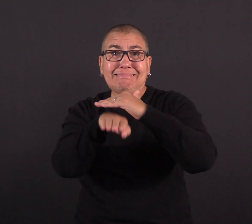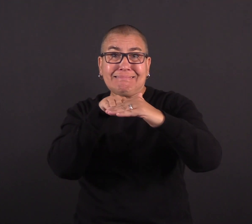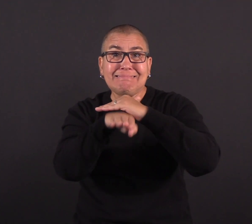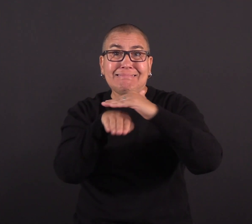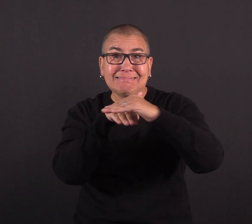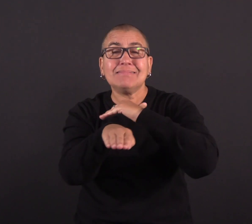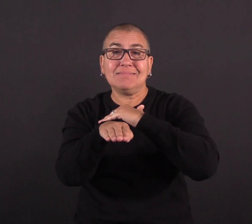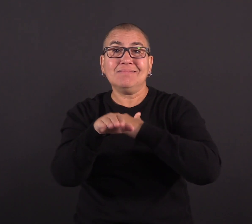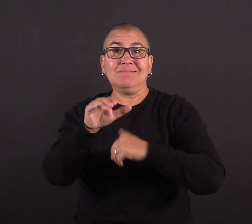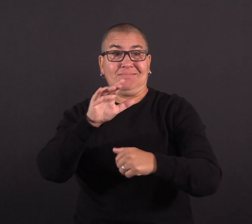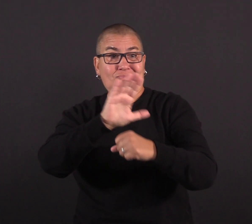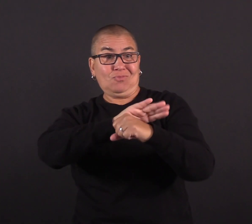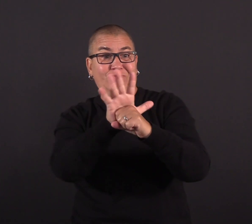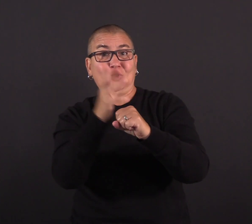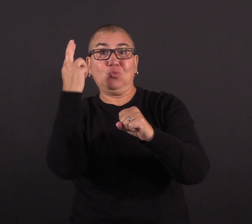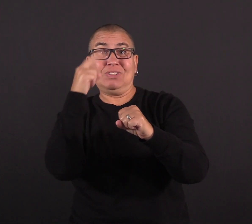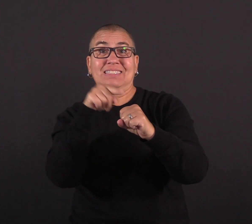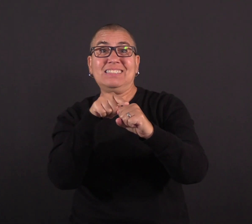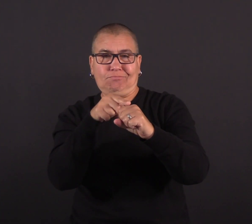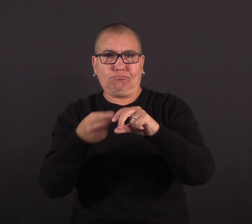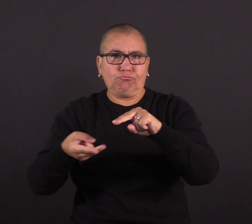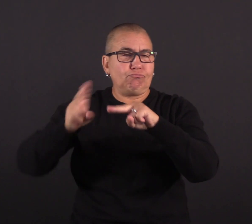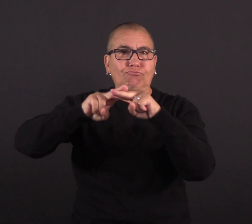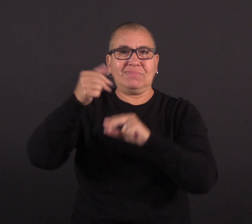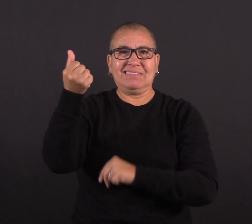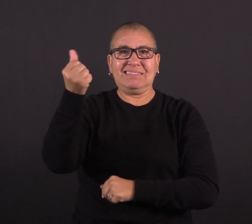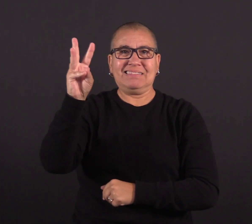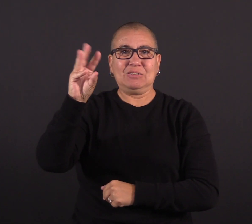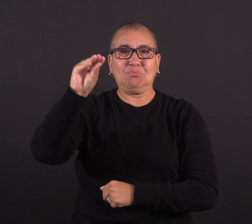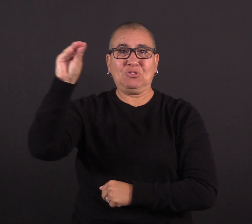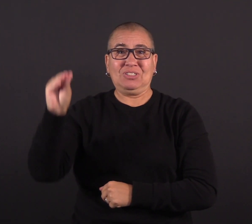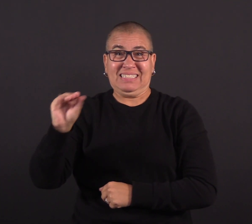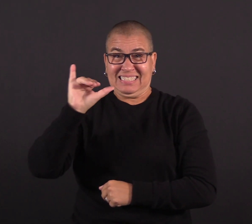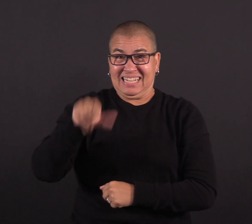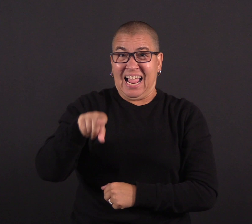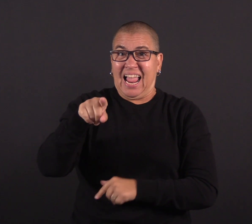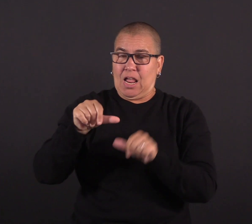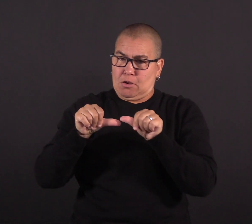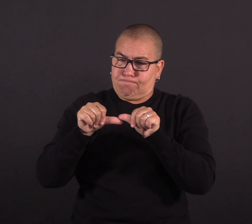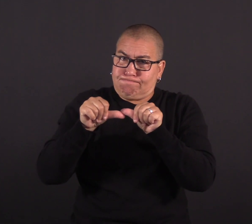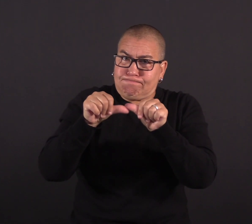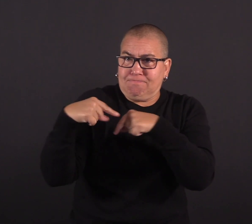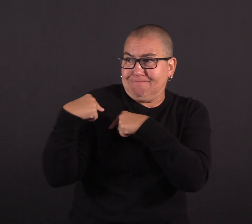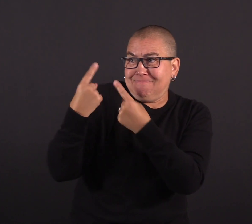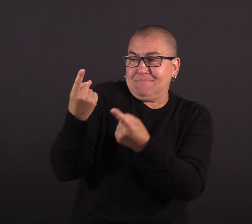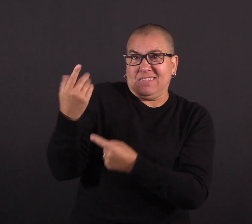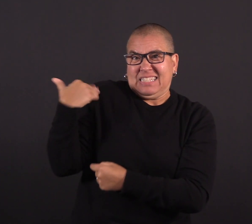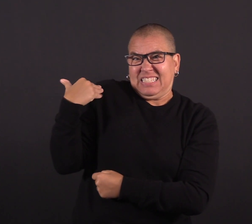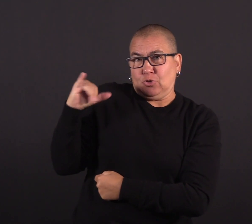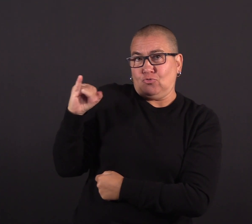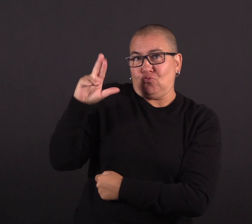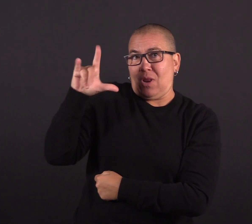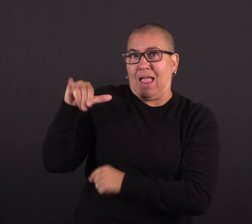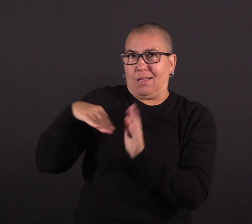New hospitalizations have jumped about 16% in the U.S. over the past week,